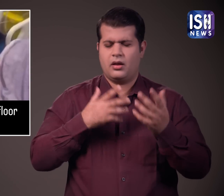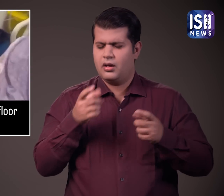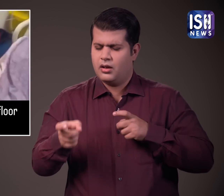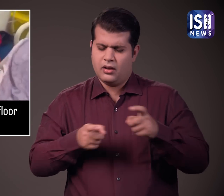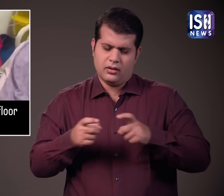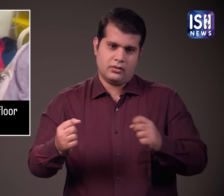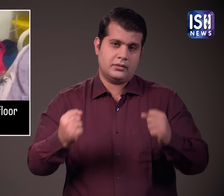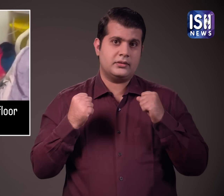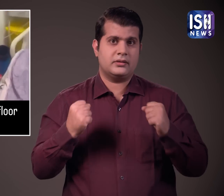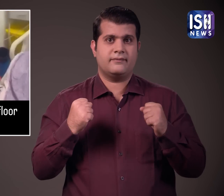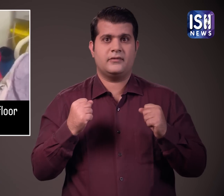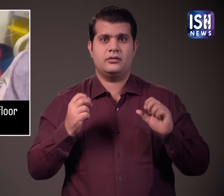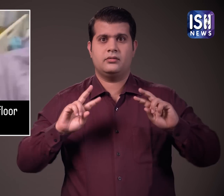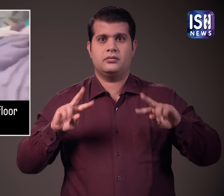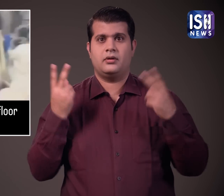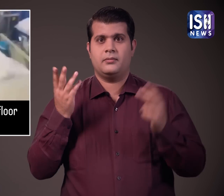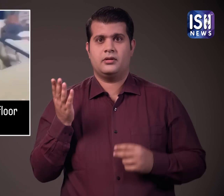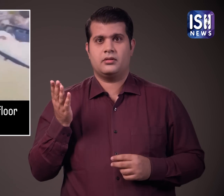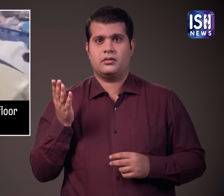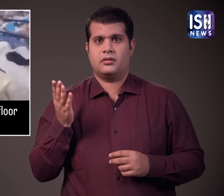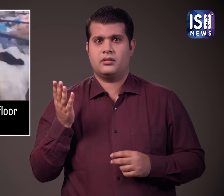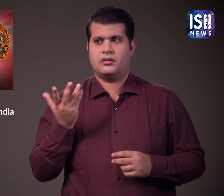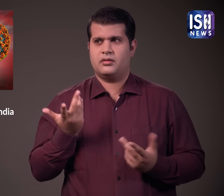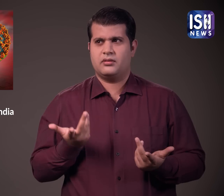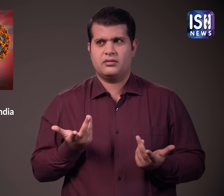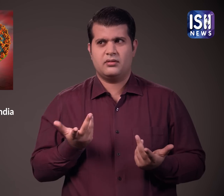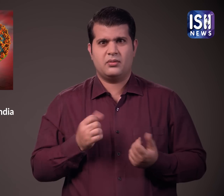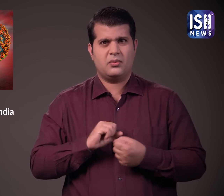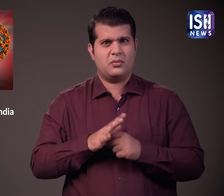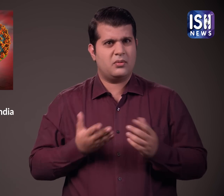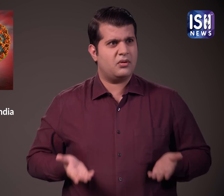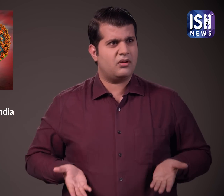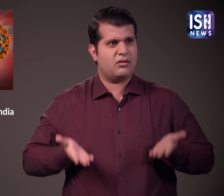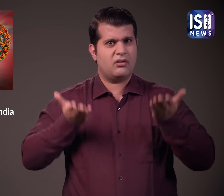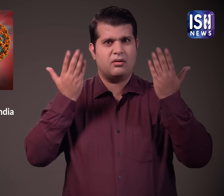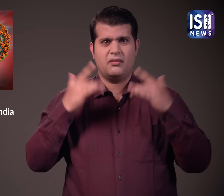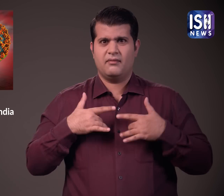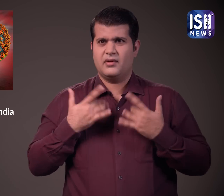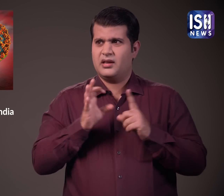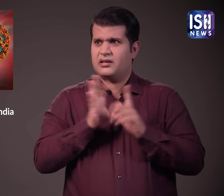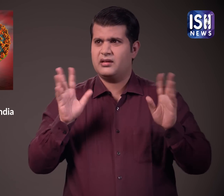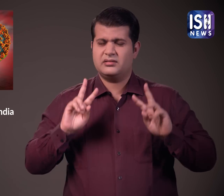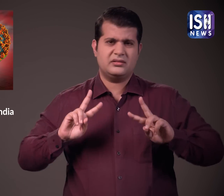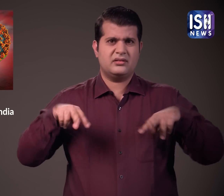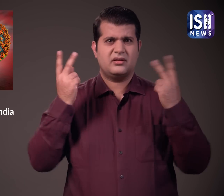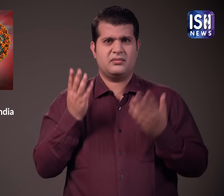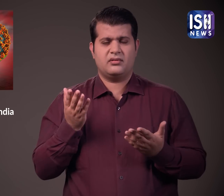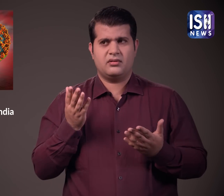The situation is becoming unmanageable. Covid- 19 is increasing at an alarming speed again.